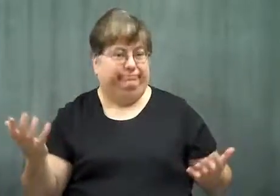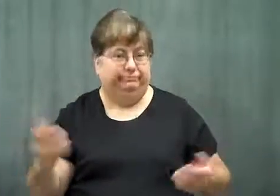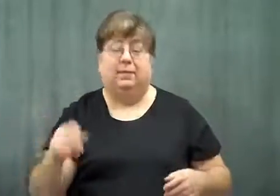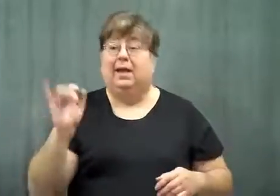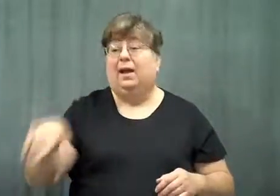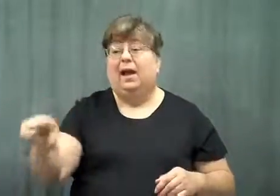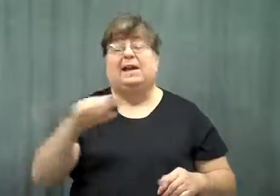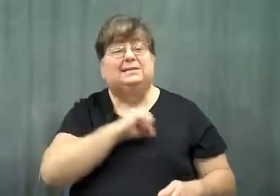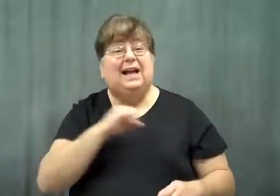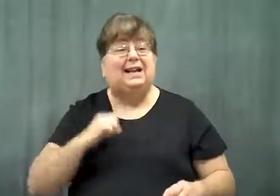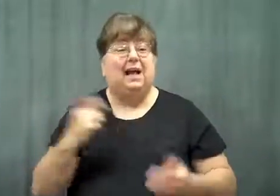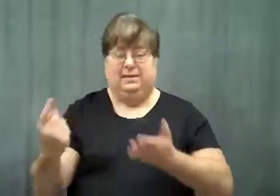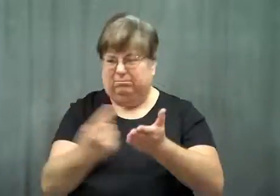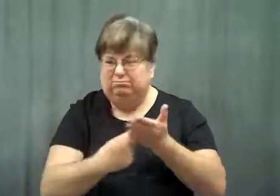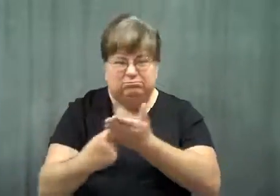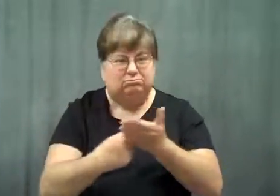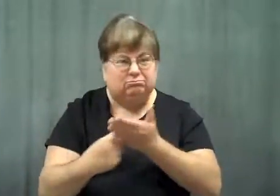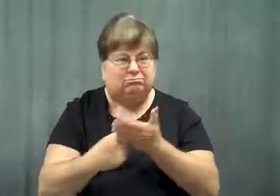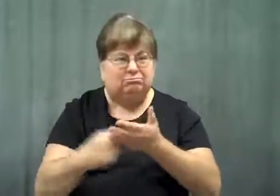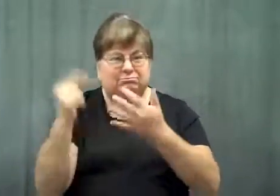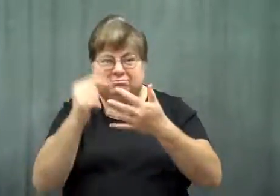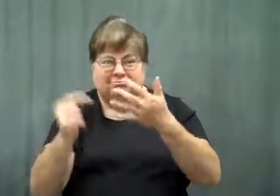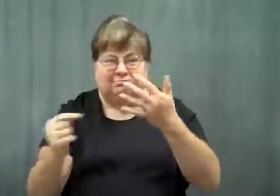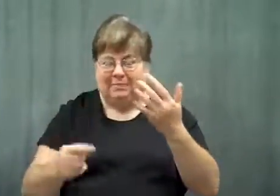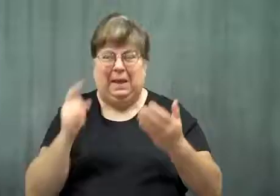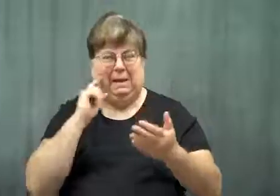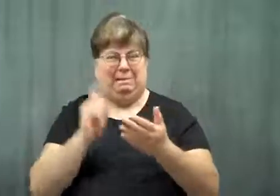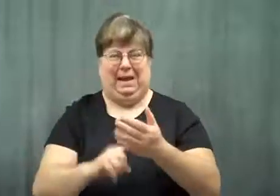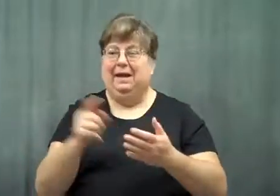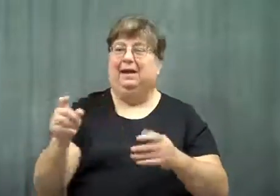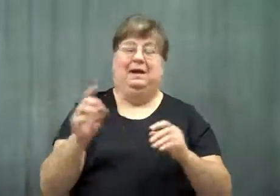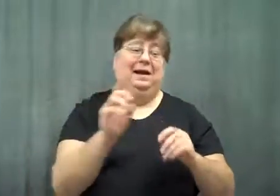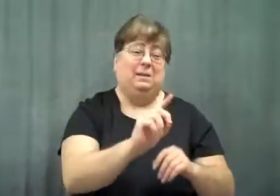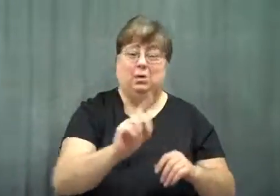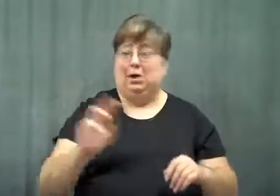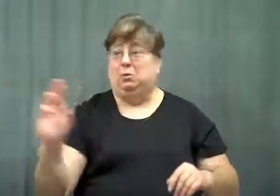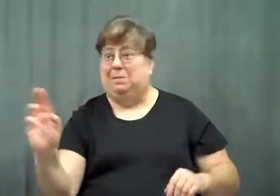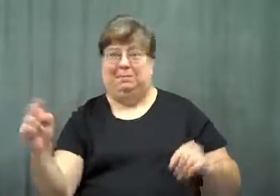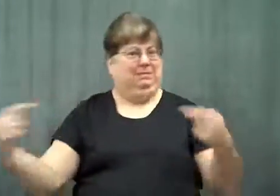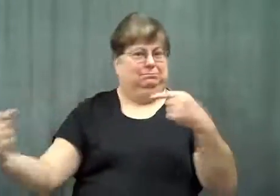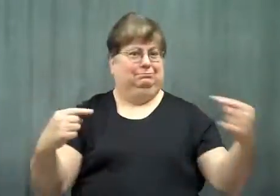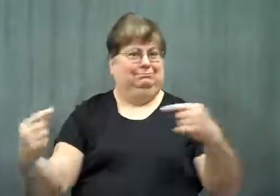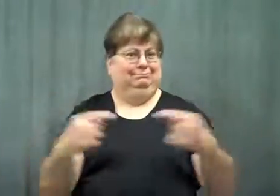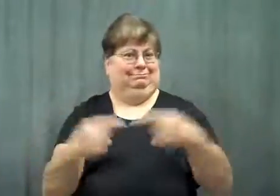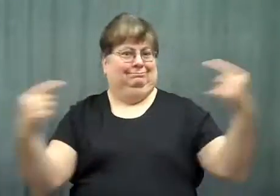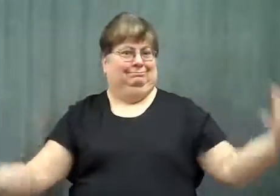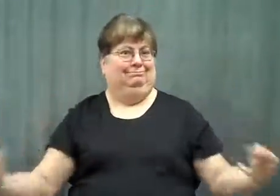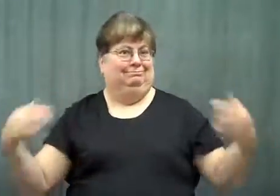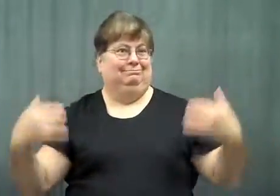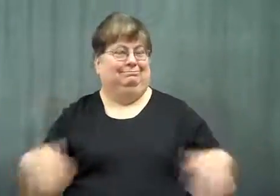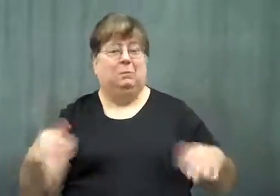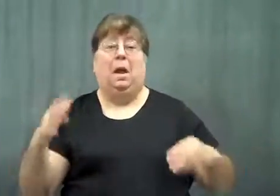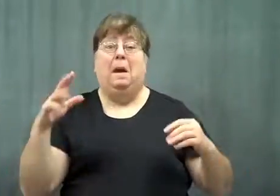Senate Democrats and Republicans had opposing views in their debates.